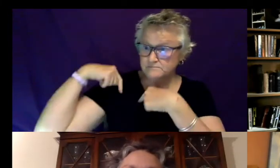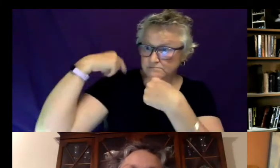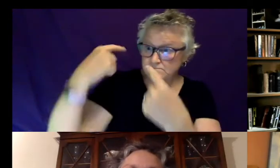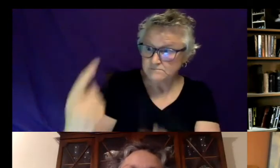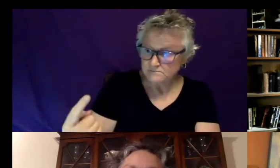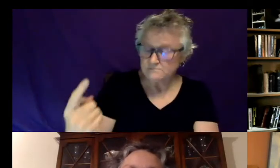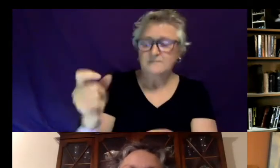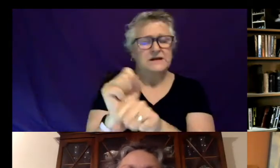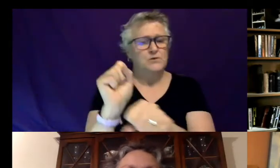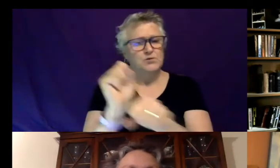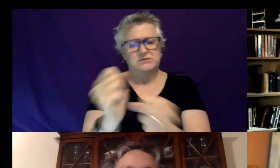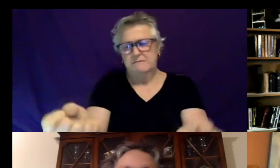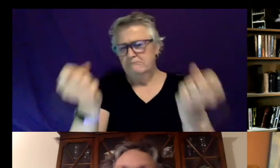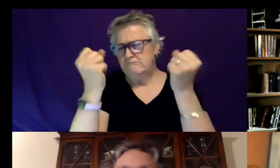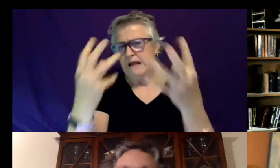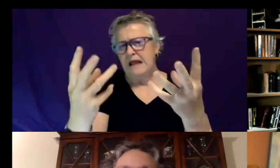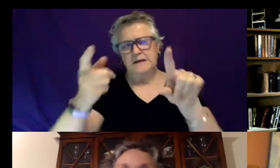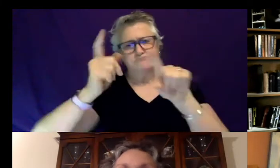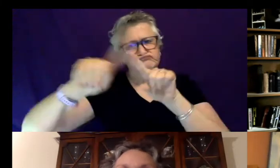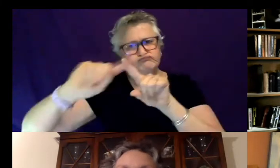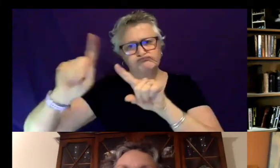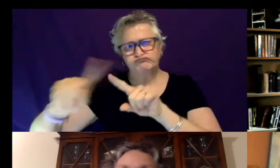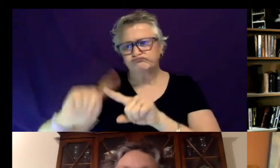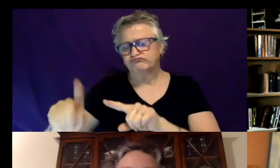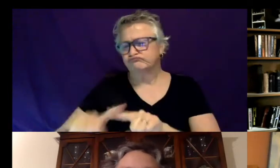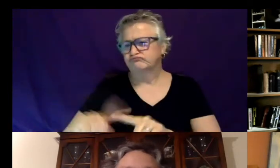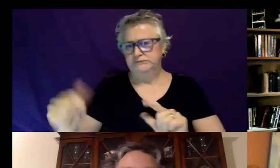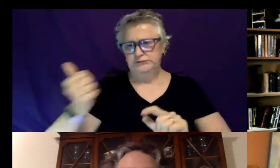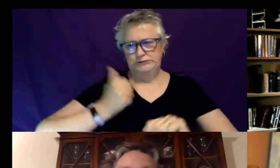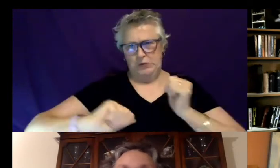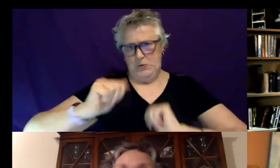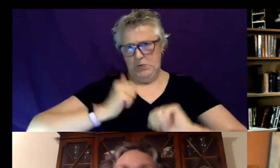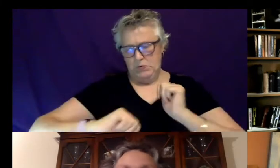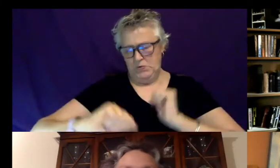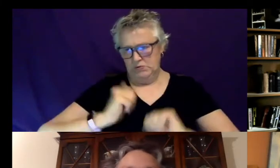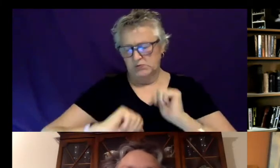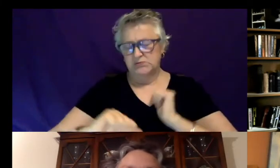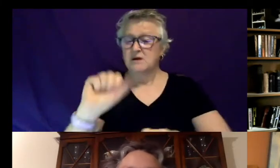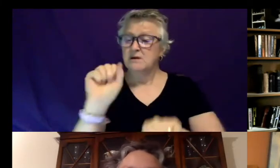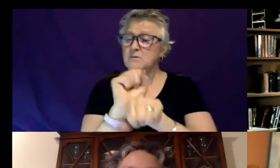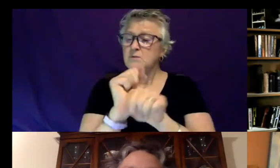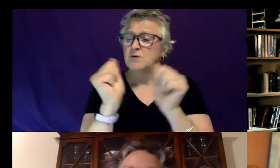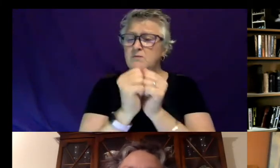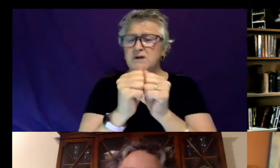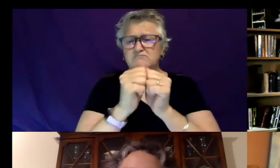and his work is in a multitude of collections, including the federal reserve bank in Boston.